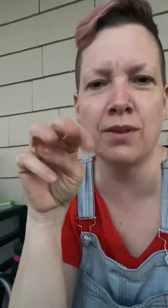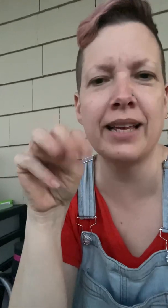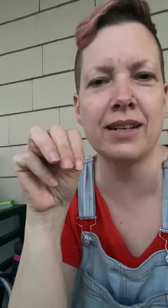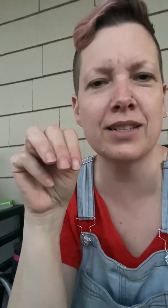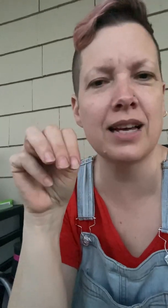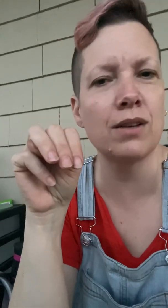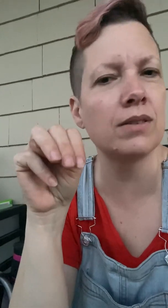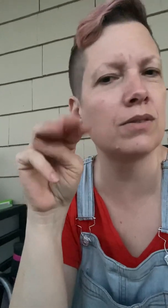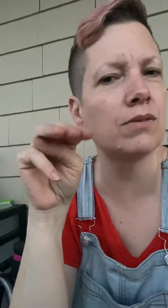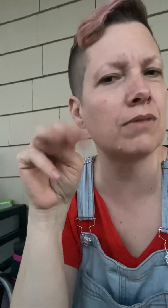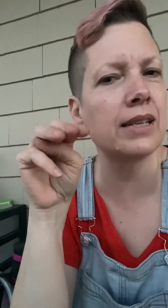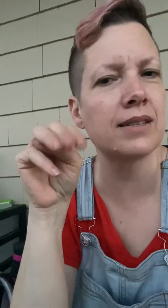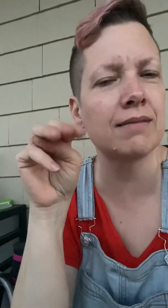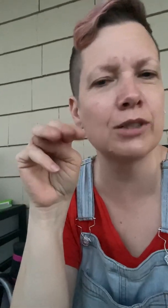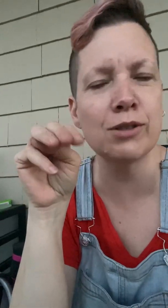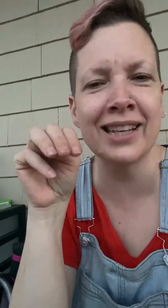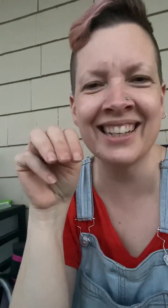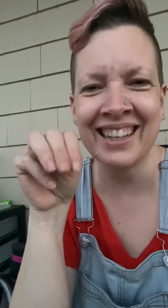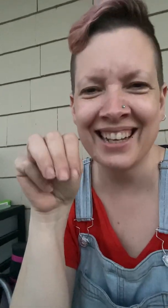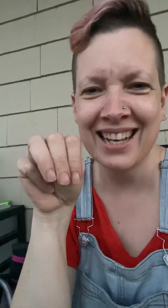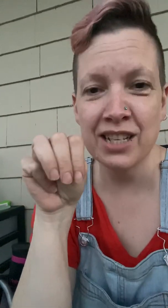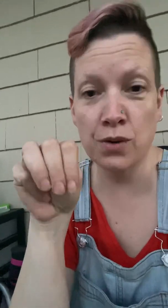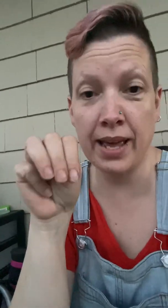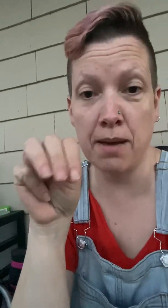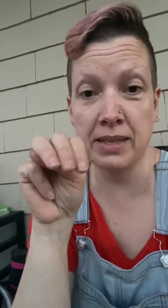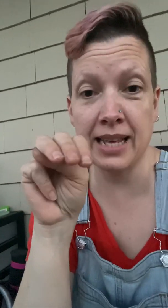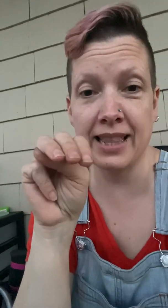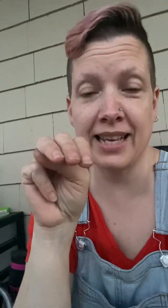they can just kind of rest loosely. So M is like this.